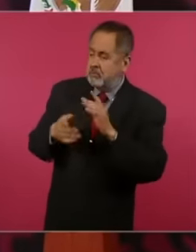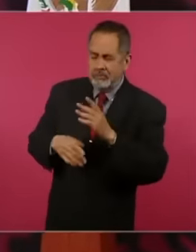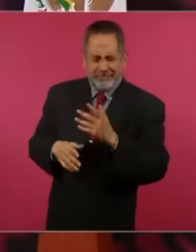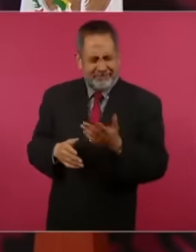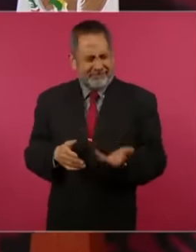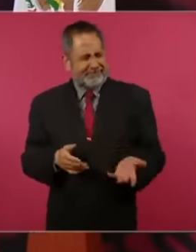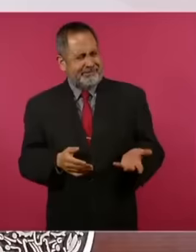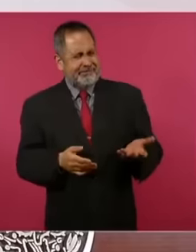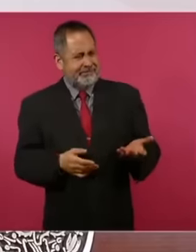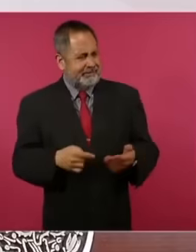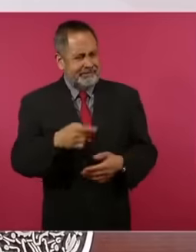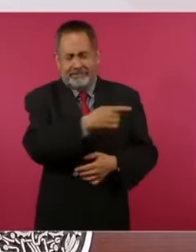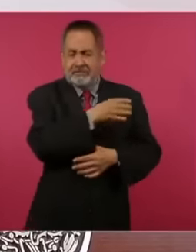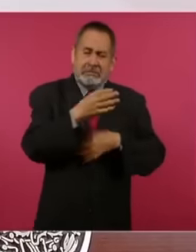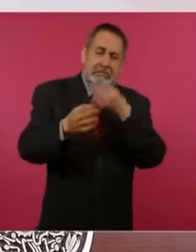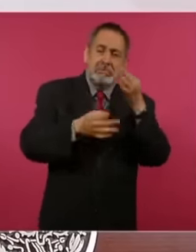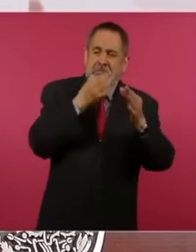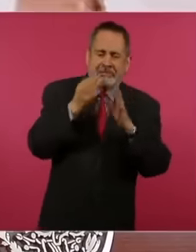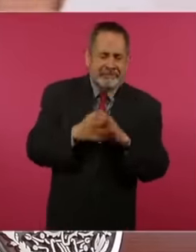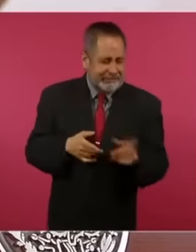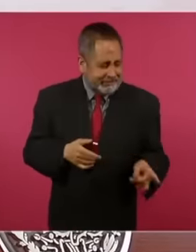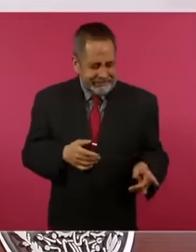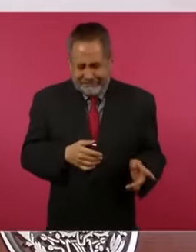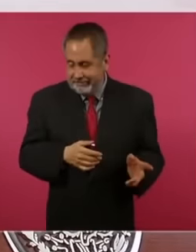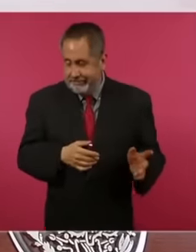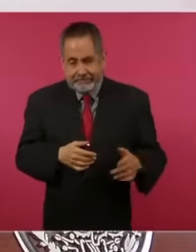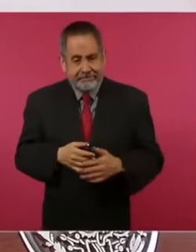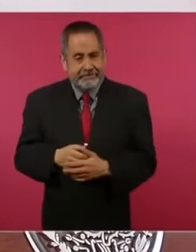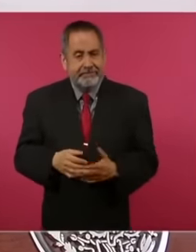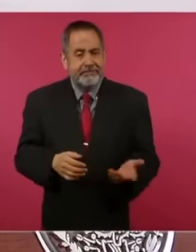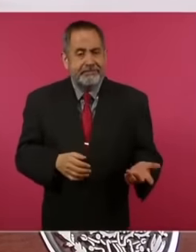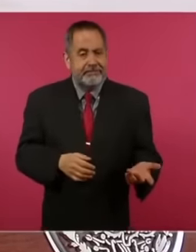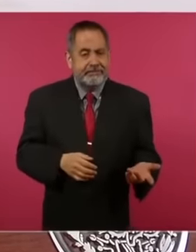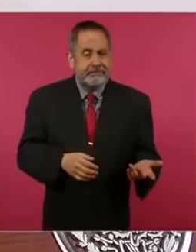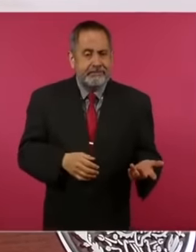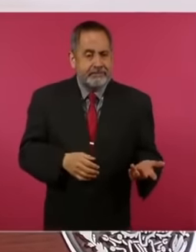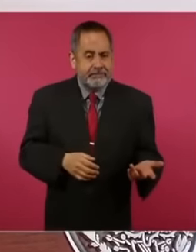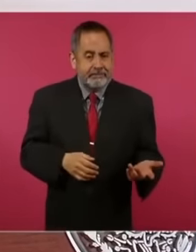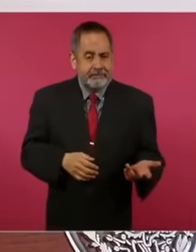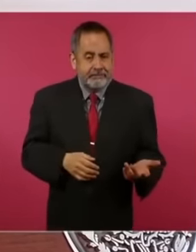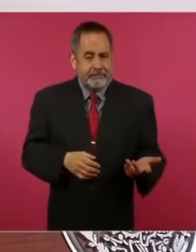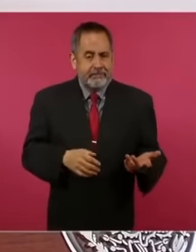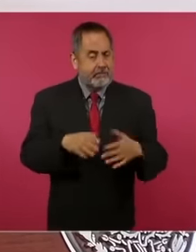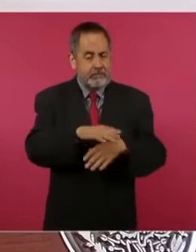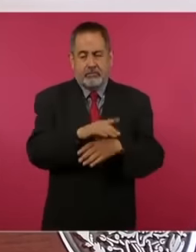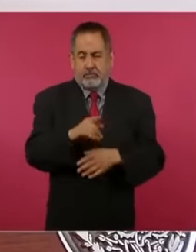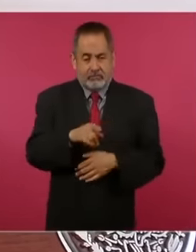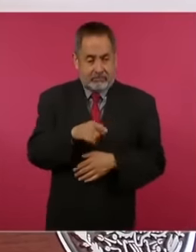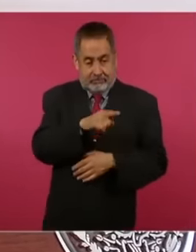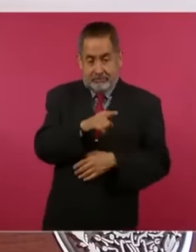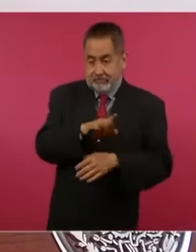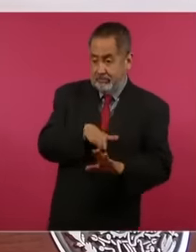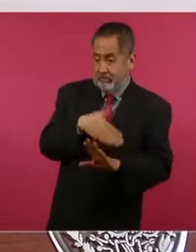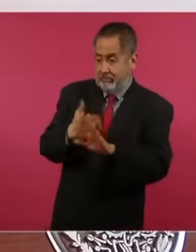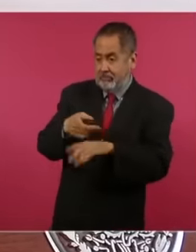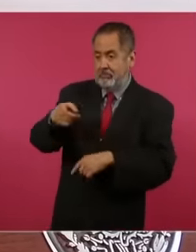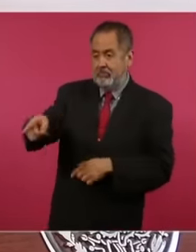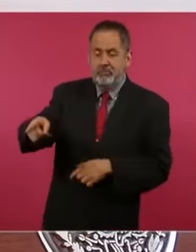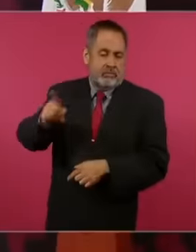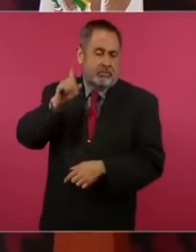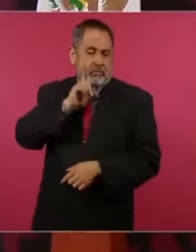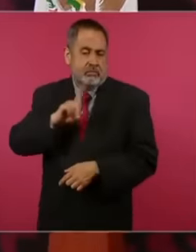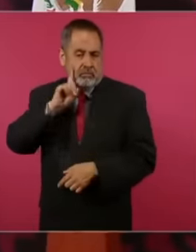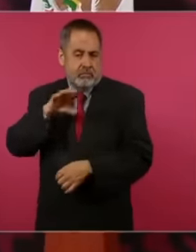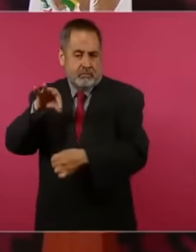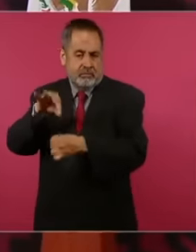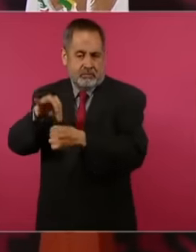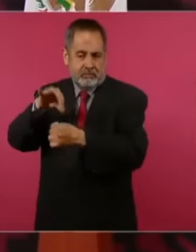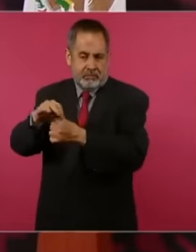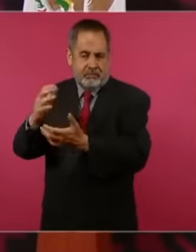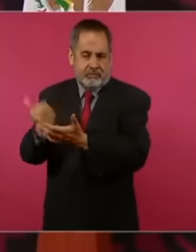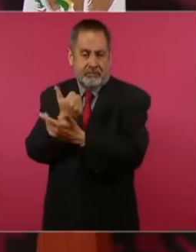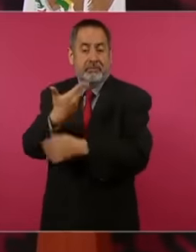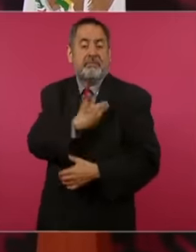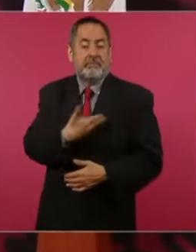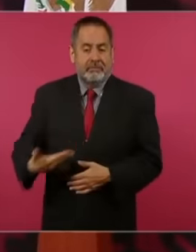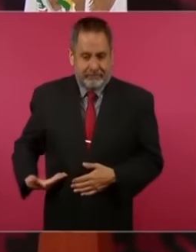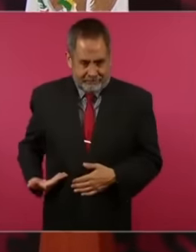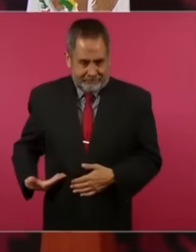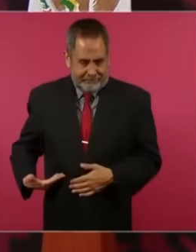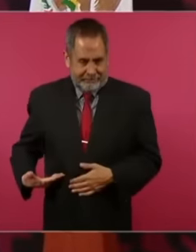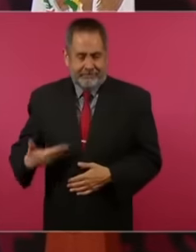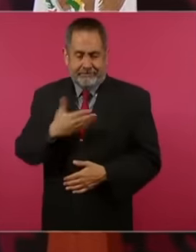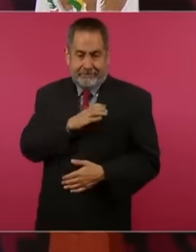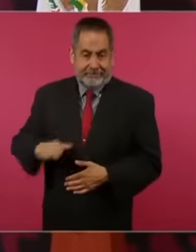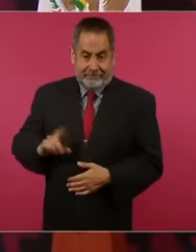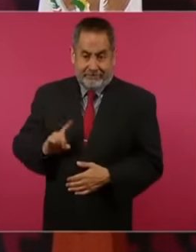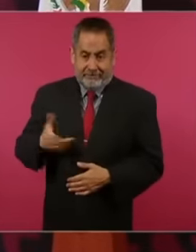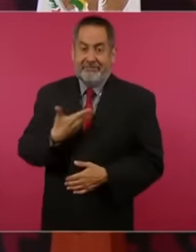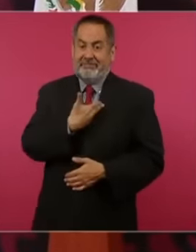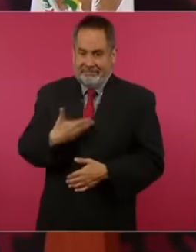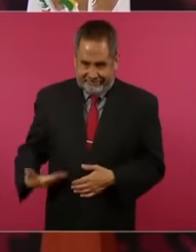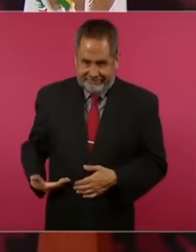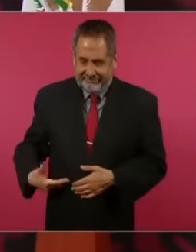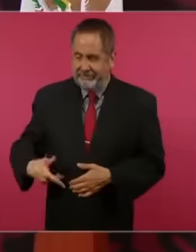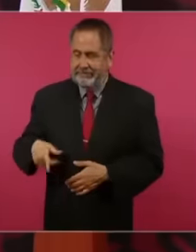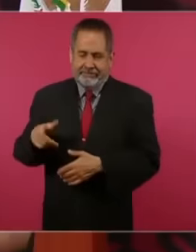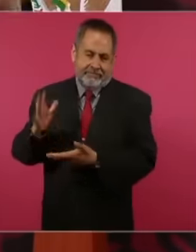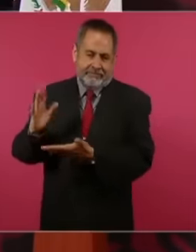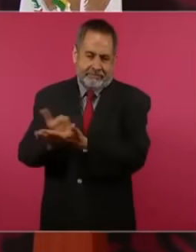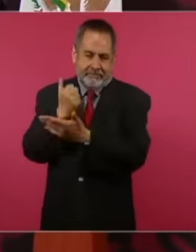but what does she say, eh, referring to the virtual candidate, the virtual president says, I hate her, I hate